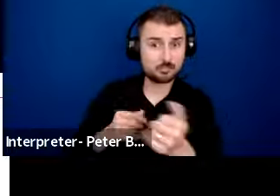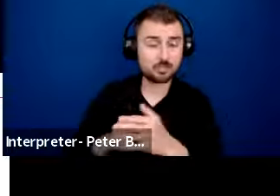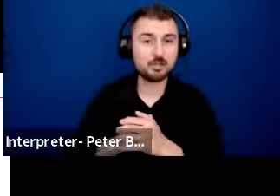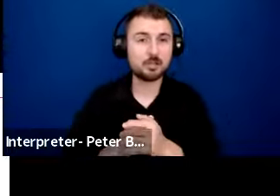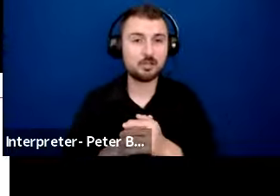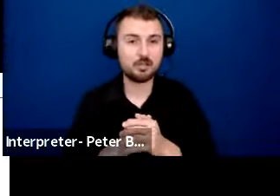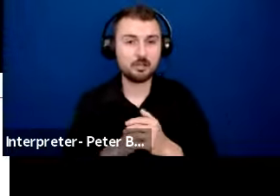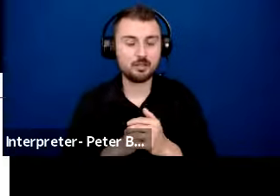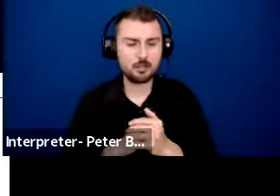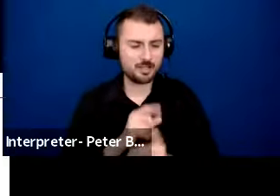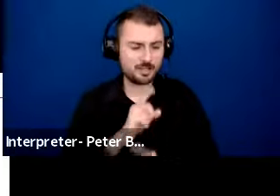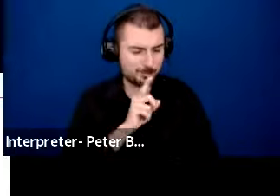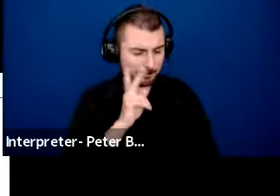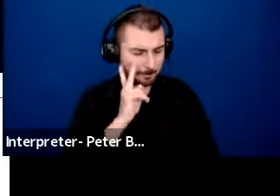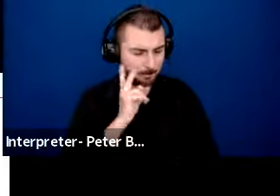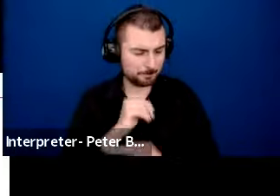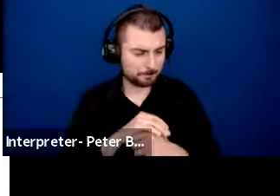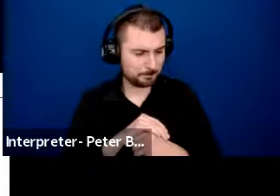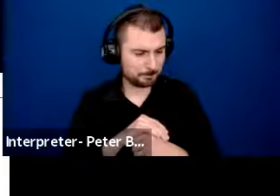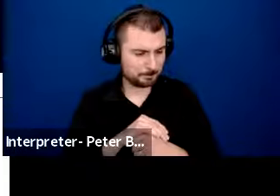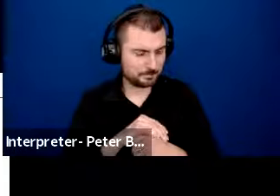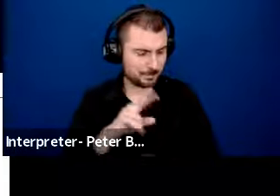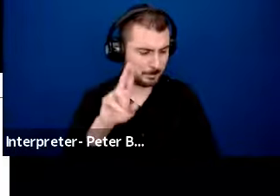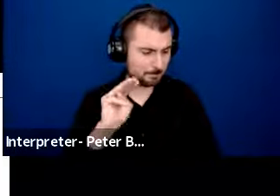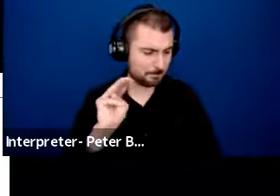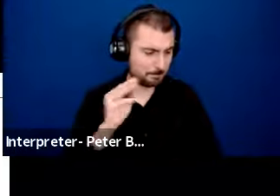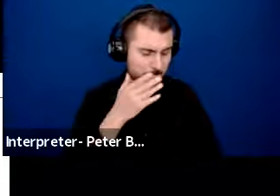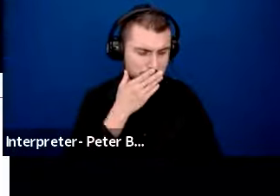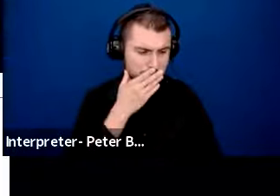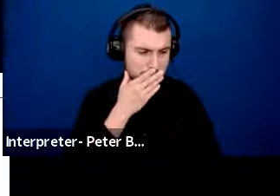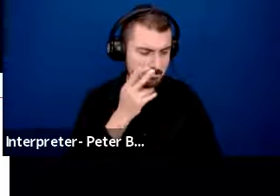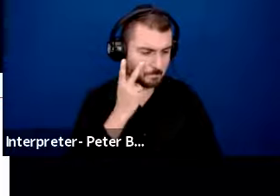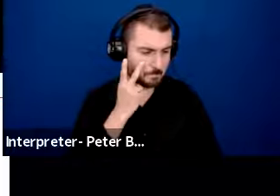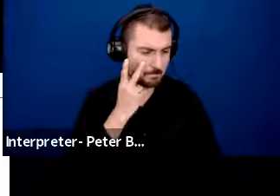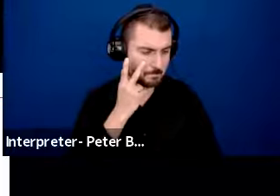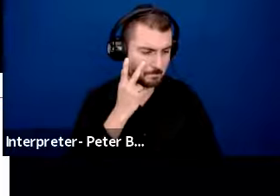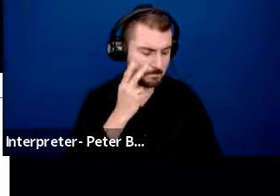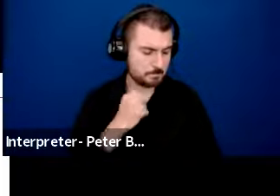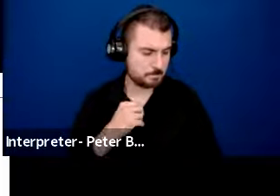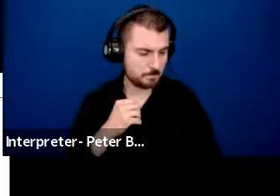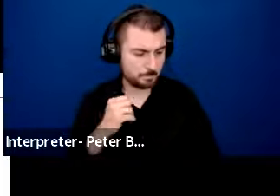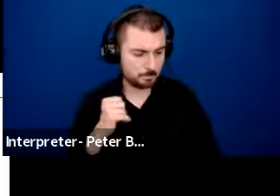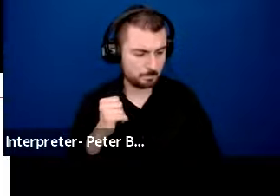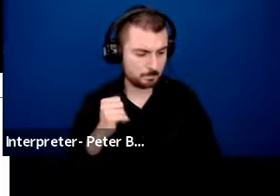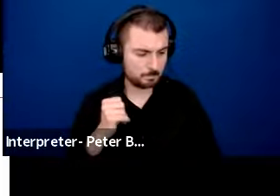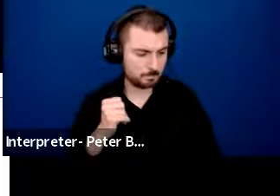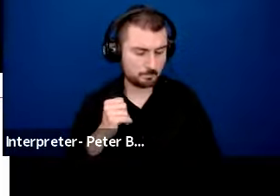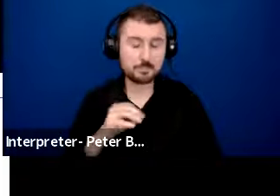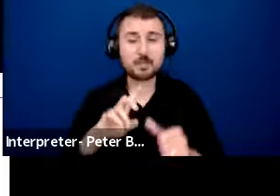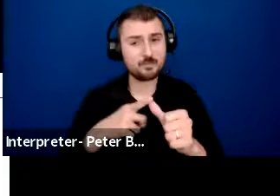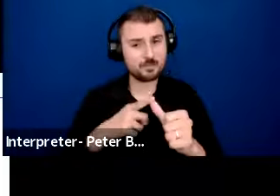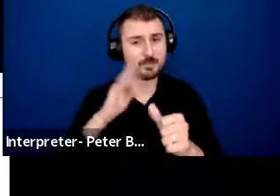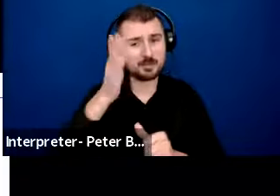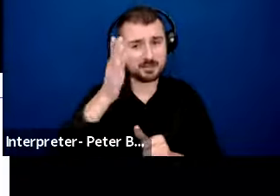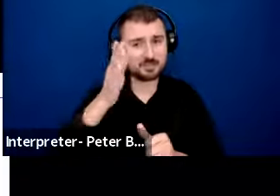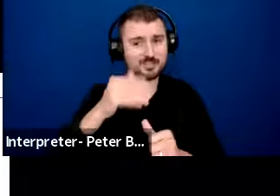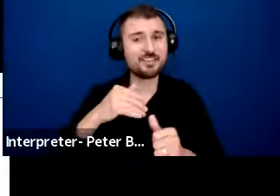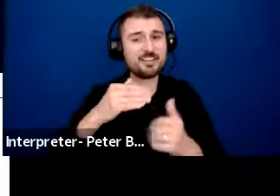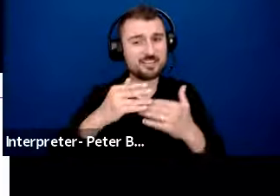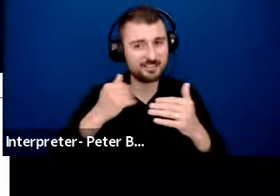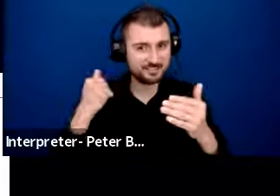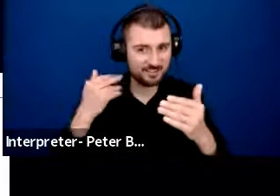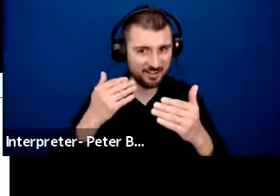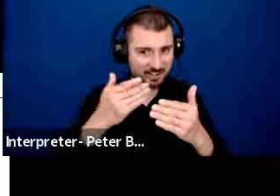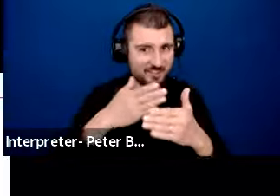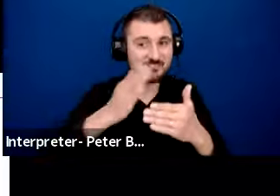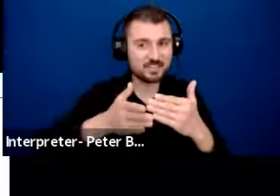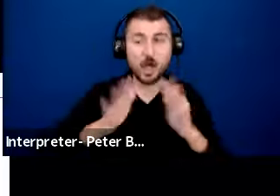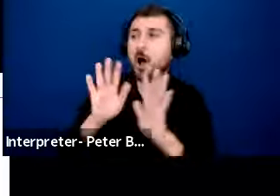Some people have their hands raised I don't know if it is a good time to go to any of those questions sue?